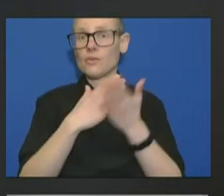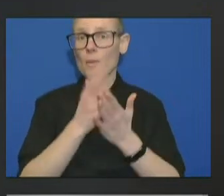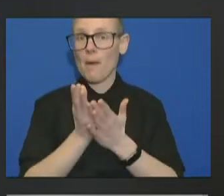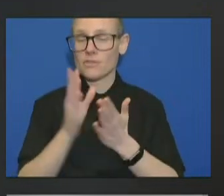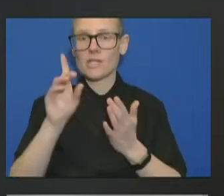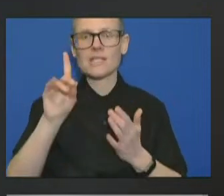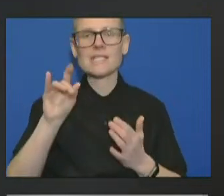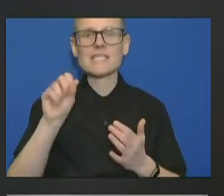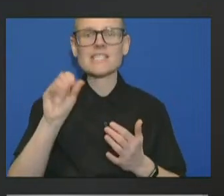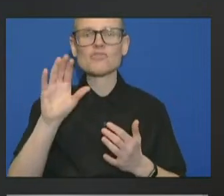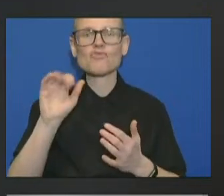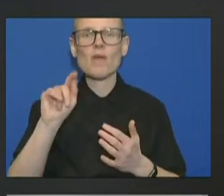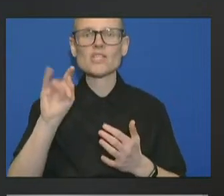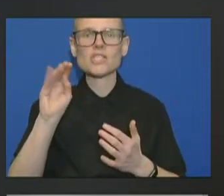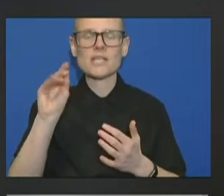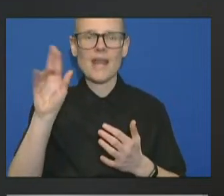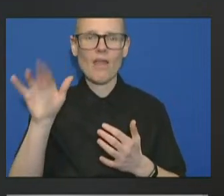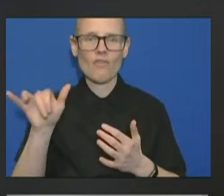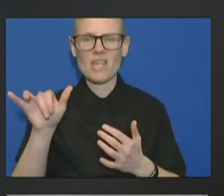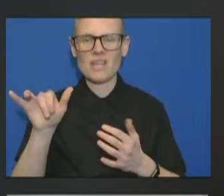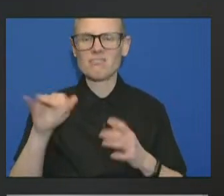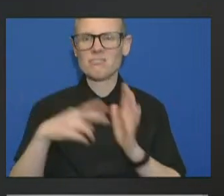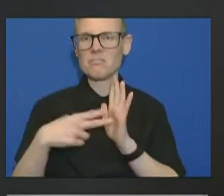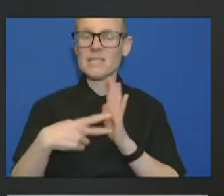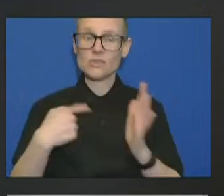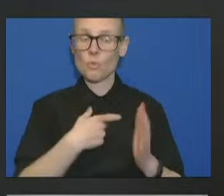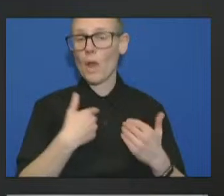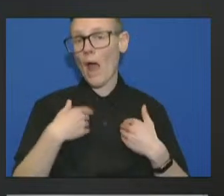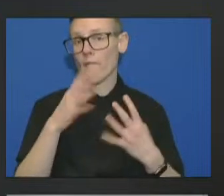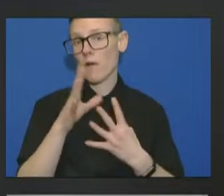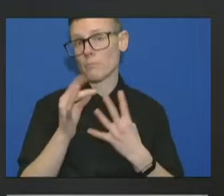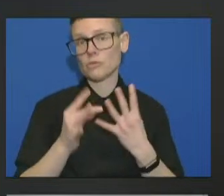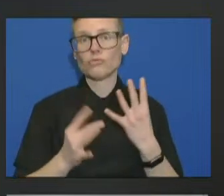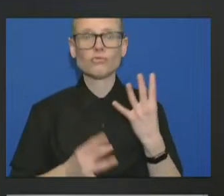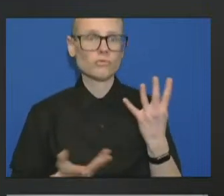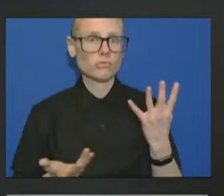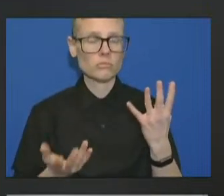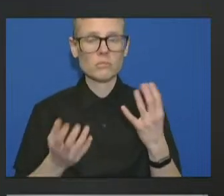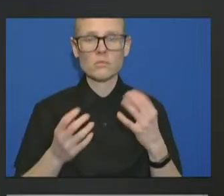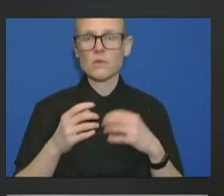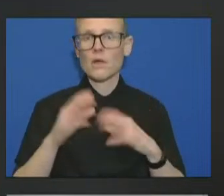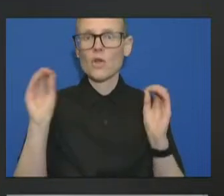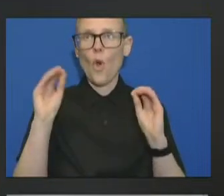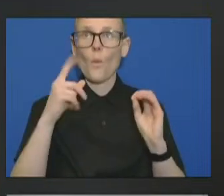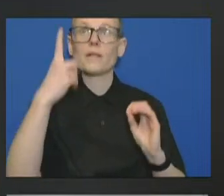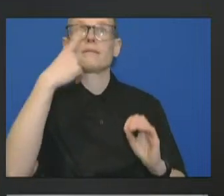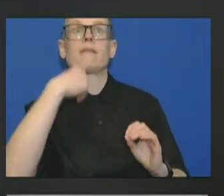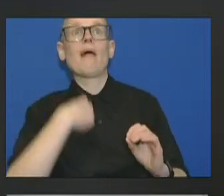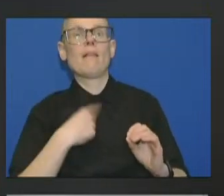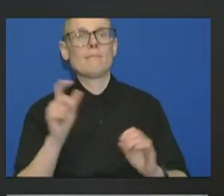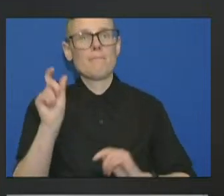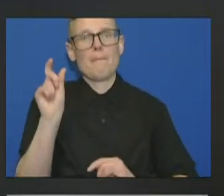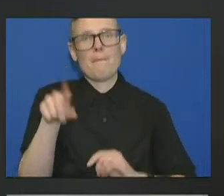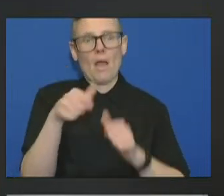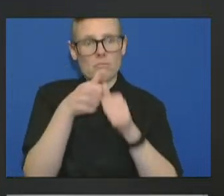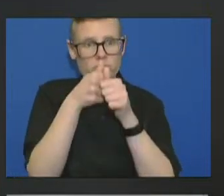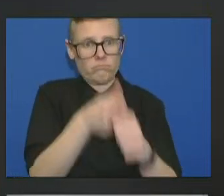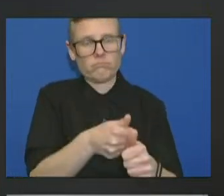Next slide please. The last section of the budget are discretionary items. These are